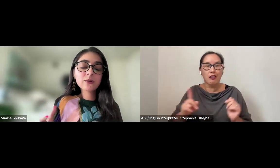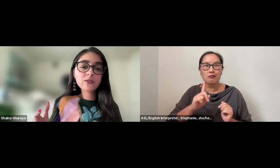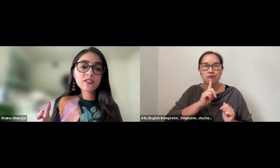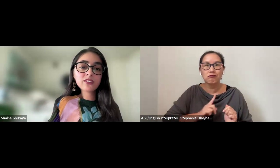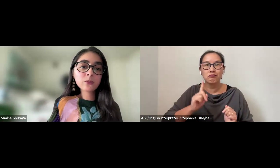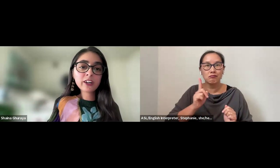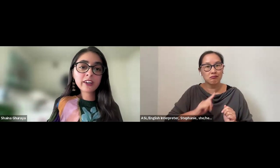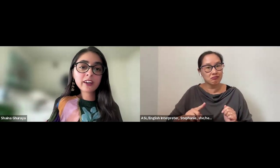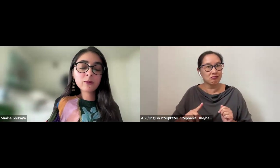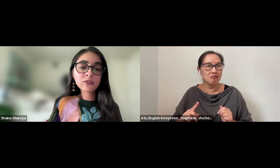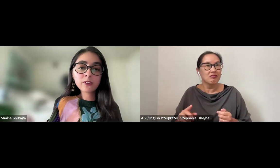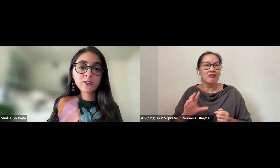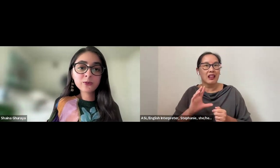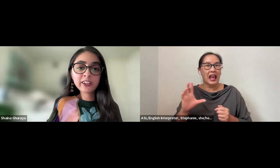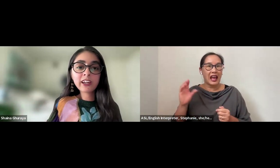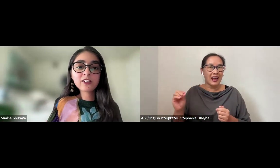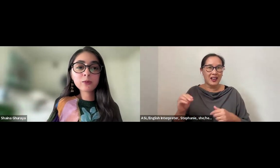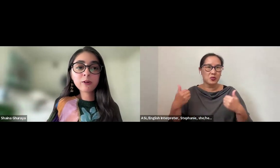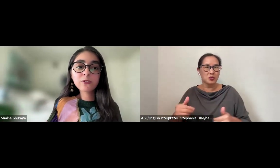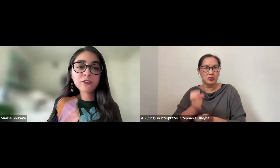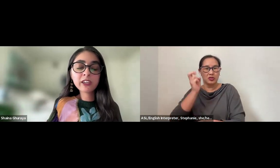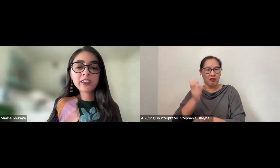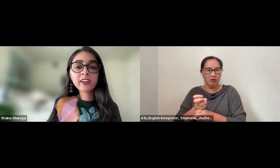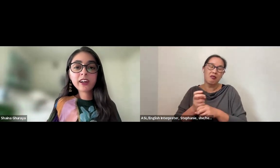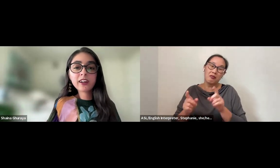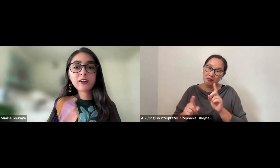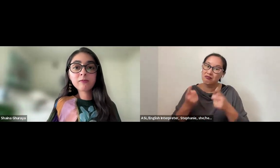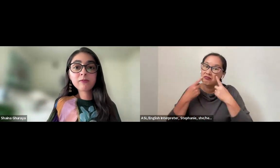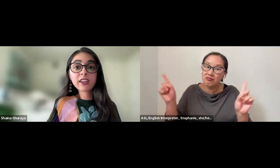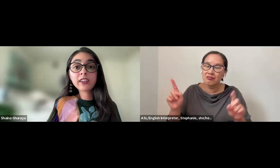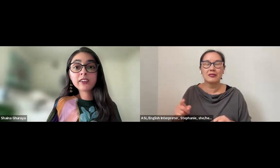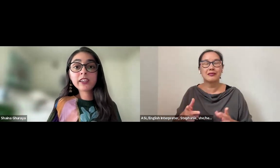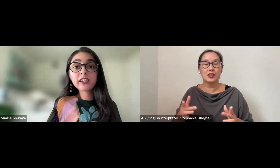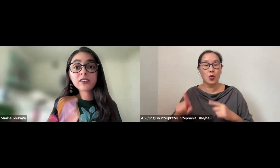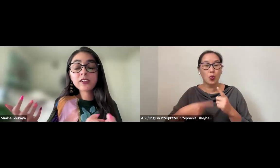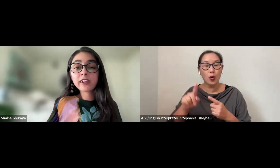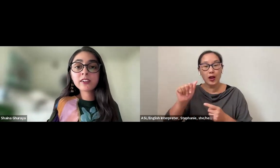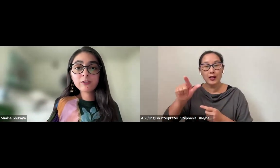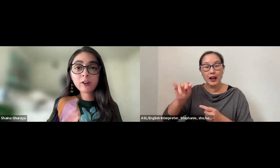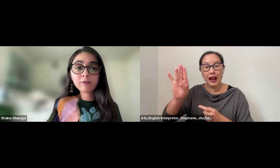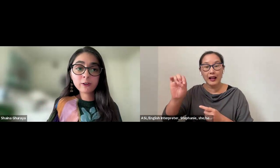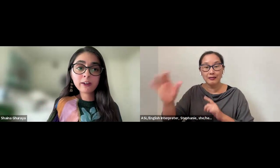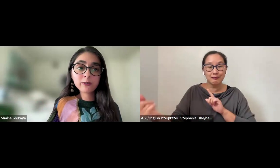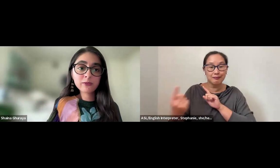So this is why I was thrilled when Alice approached me in getting this collective off the ground.